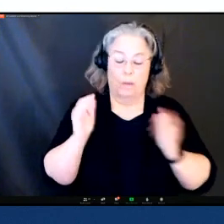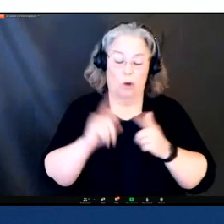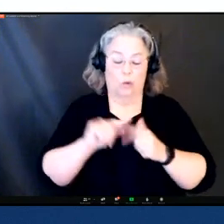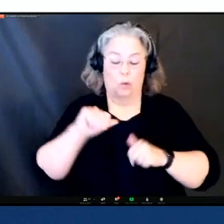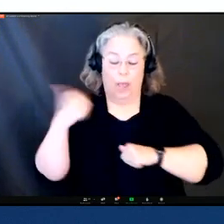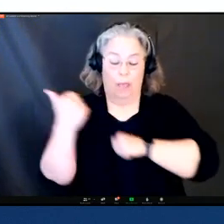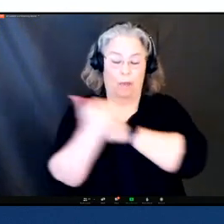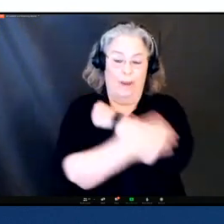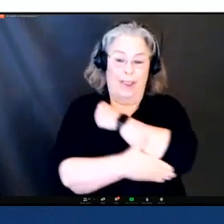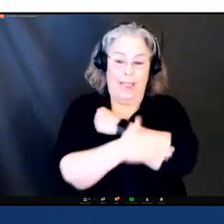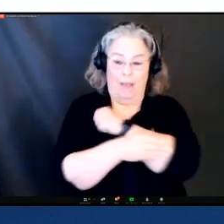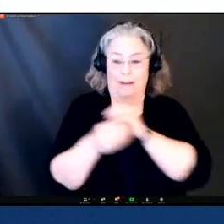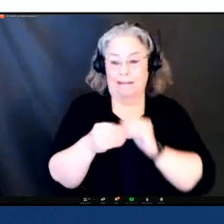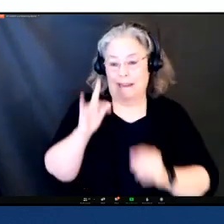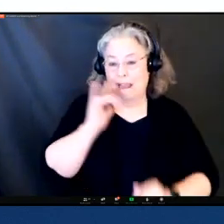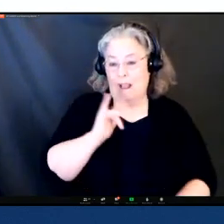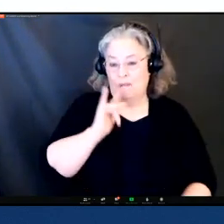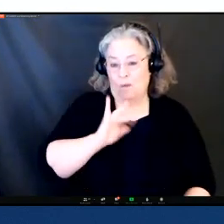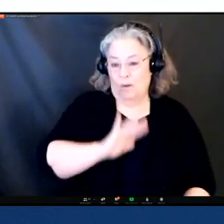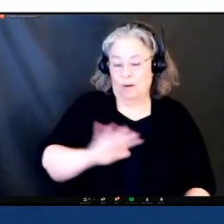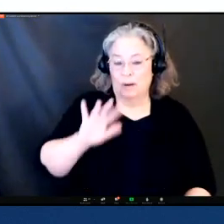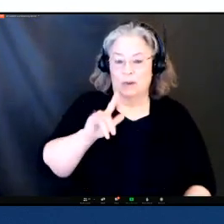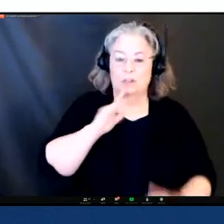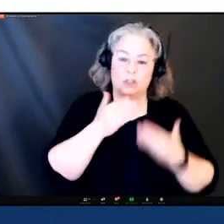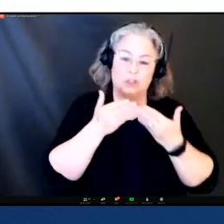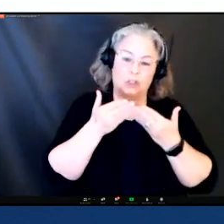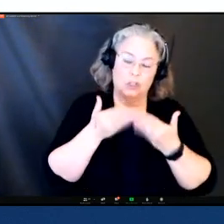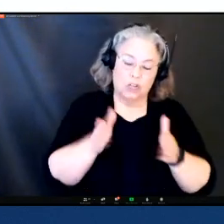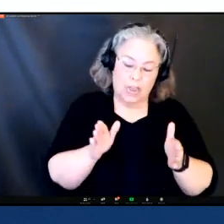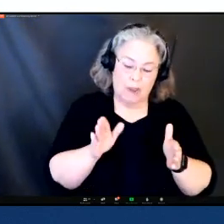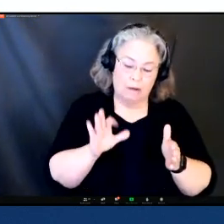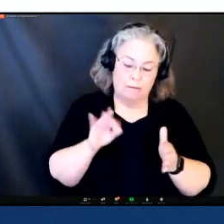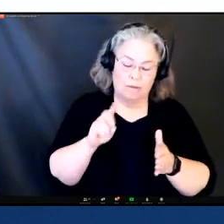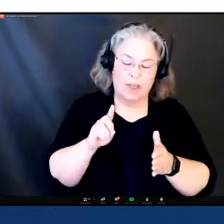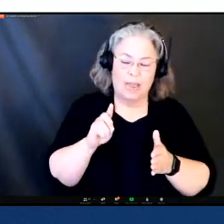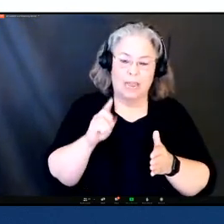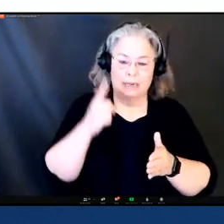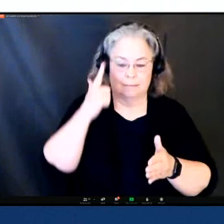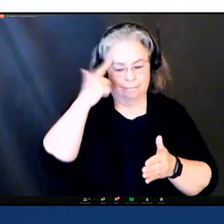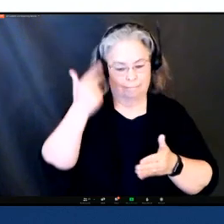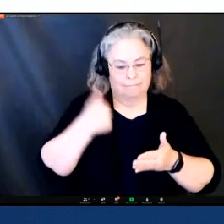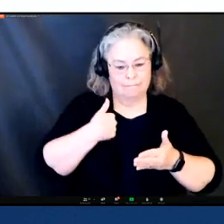And this chart is showing general fund discretionary fund balance as a percentage of total general